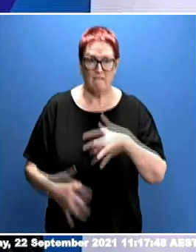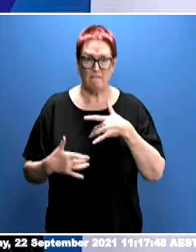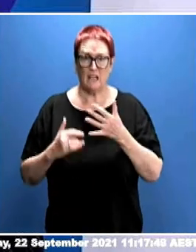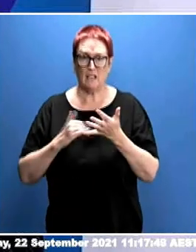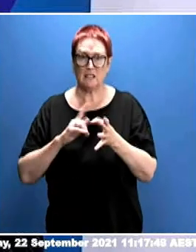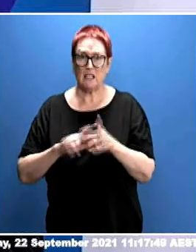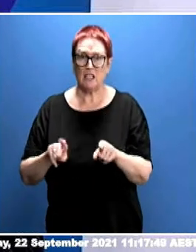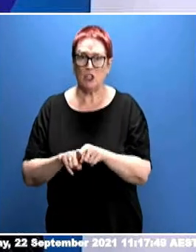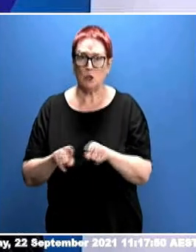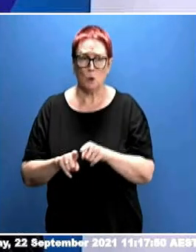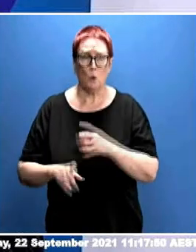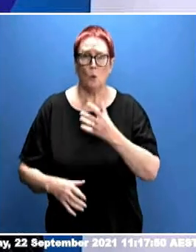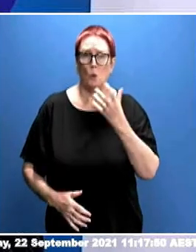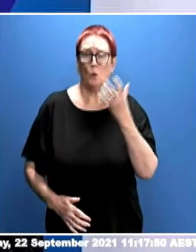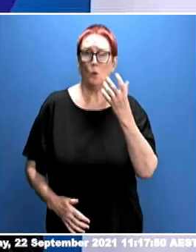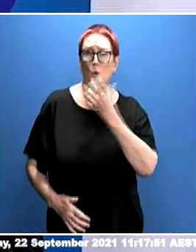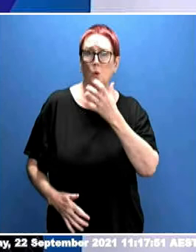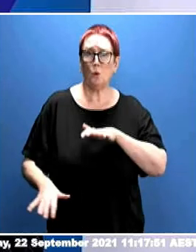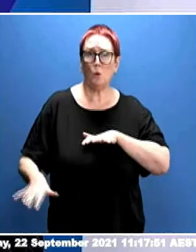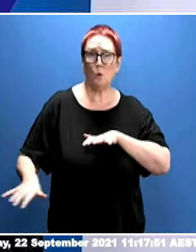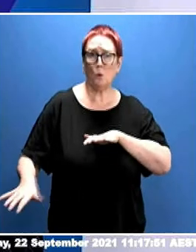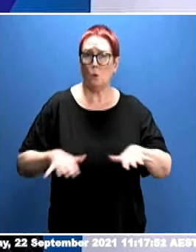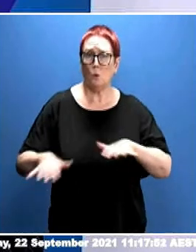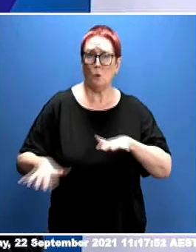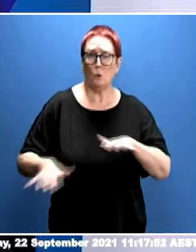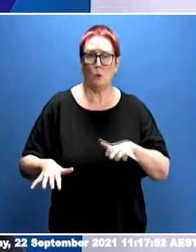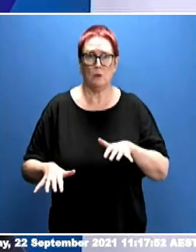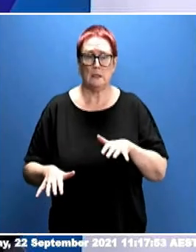That makes it quite serious. We'll now carry on in any event.